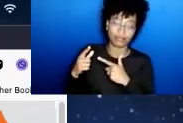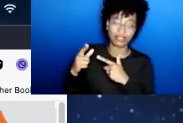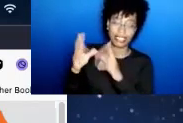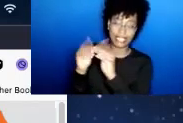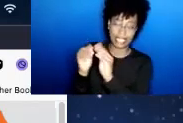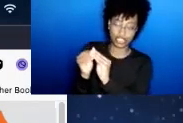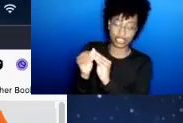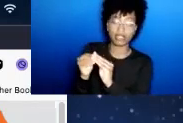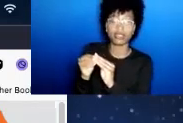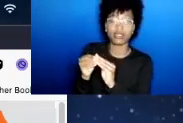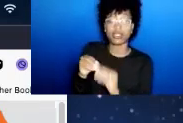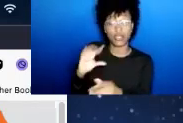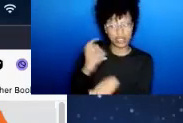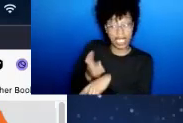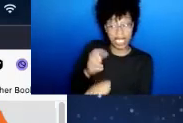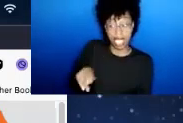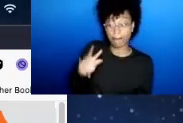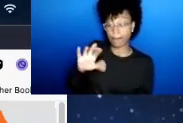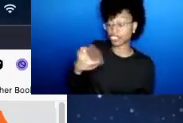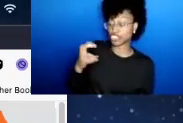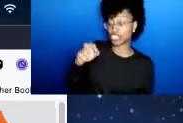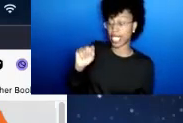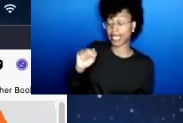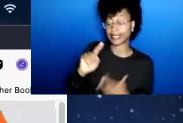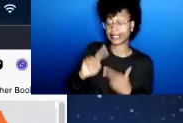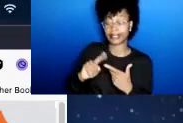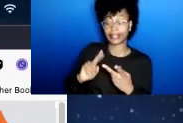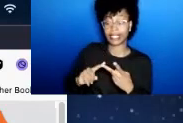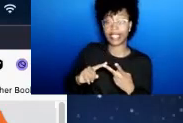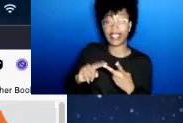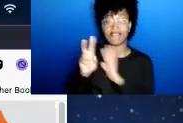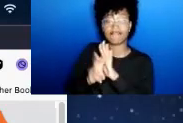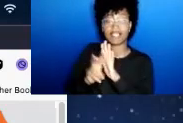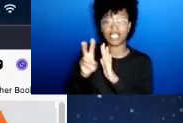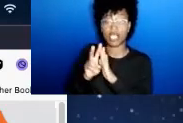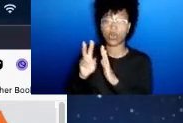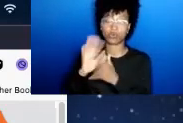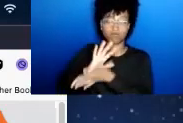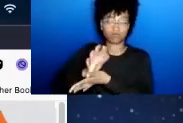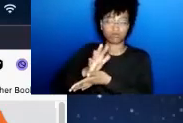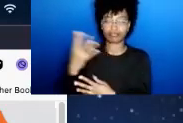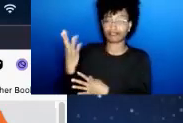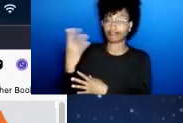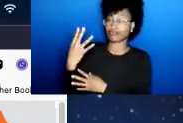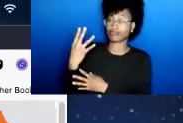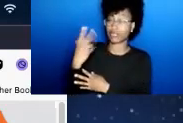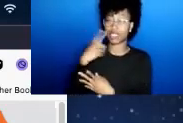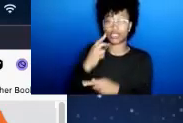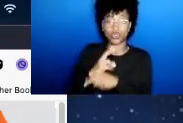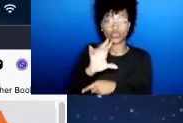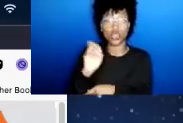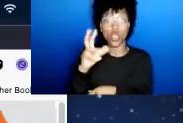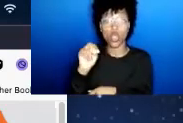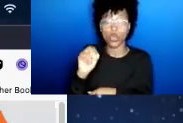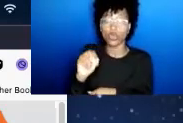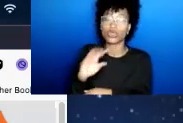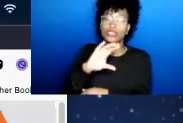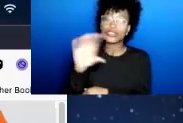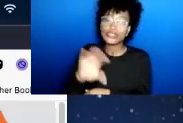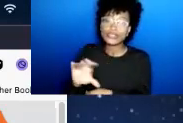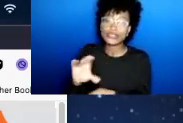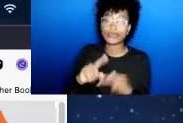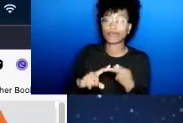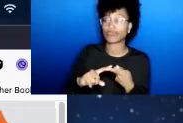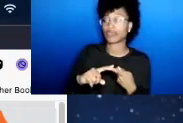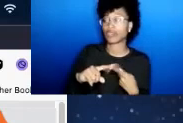06:33:35 video sessions that you can use you're own zumba, WebEx, Microsoft teams to create.